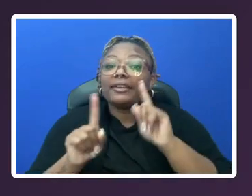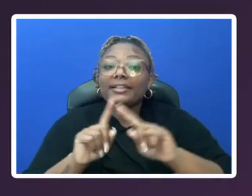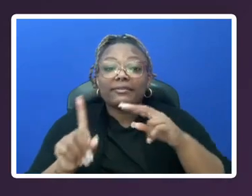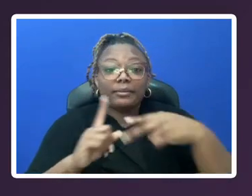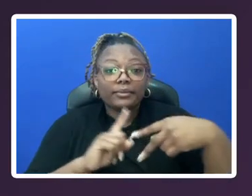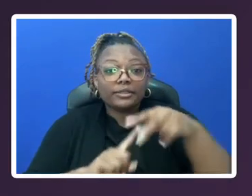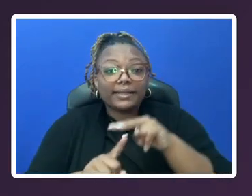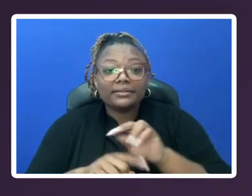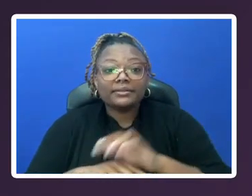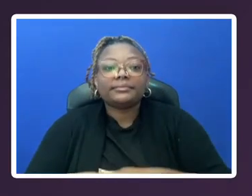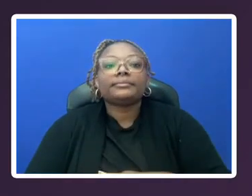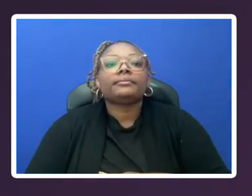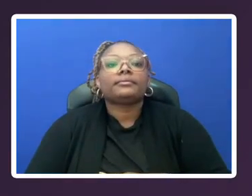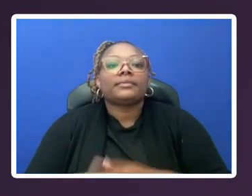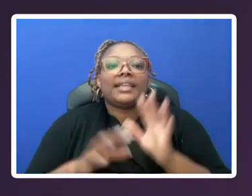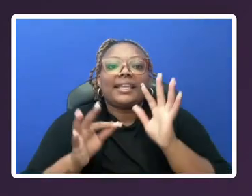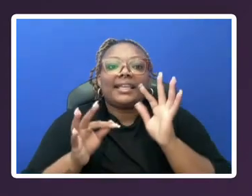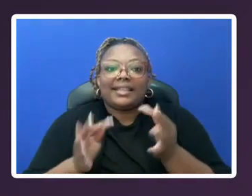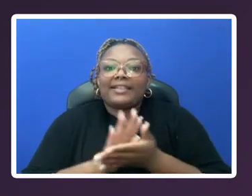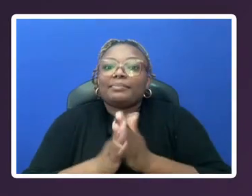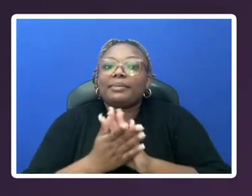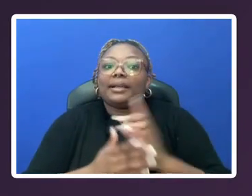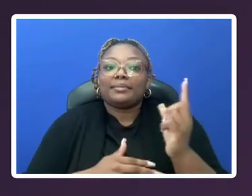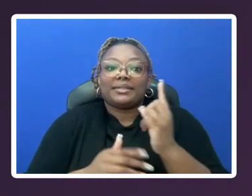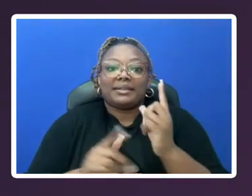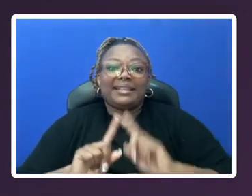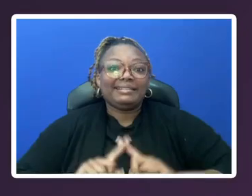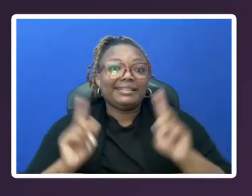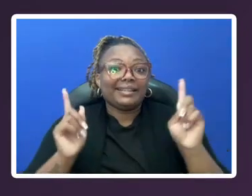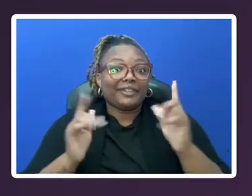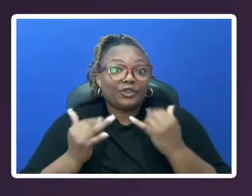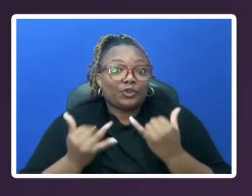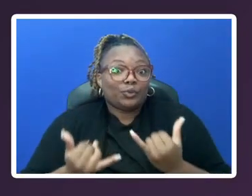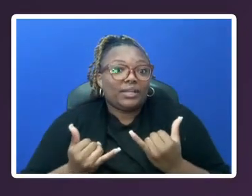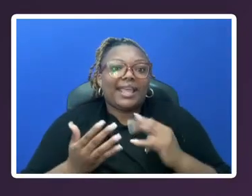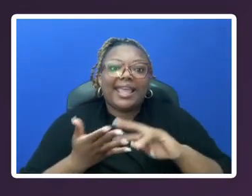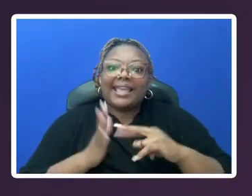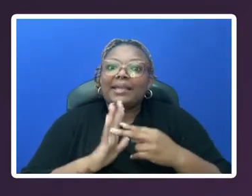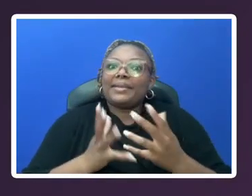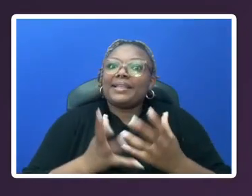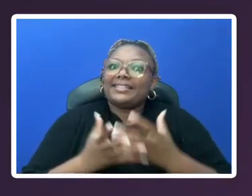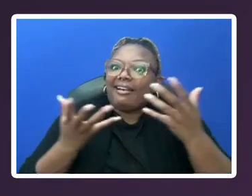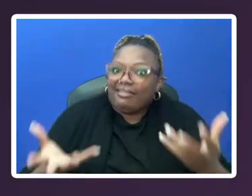has become something completely different today. And it means a lot, a lot of different things